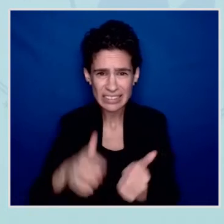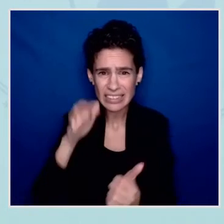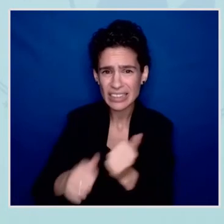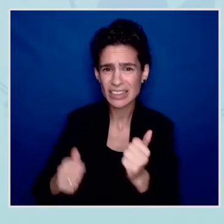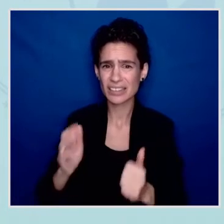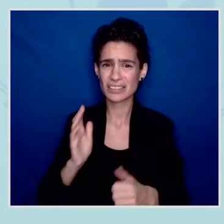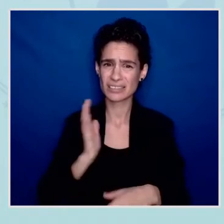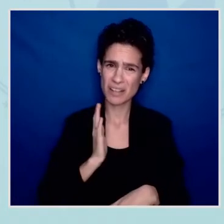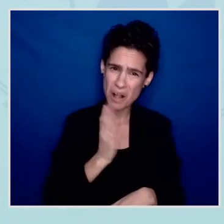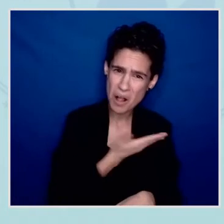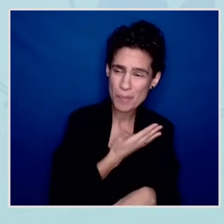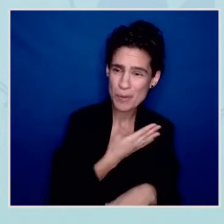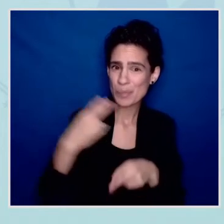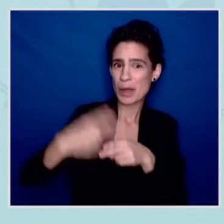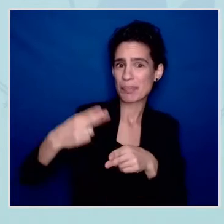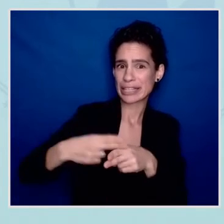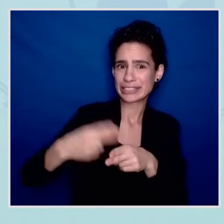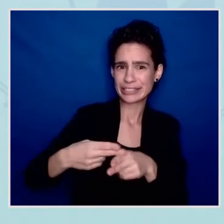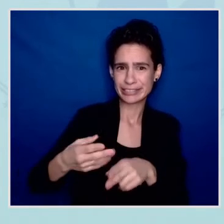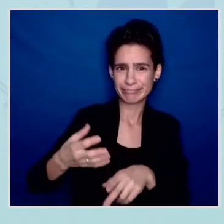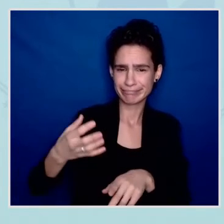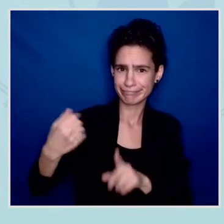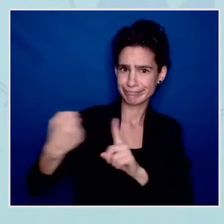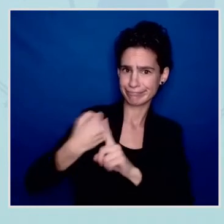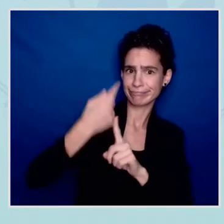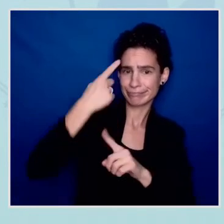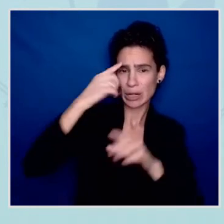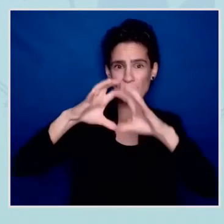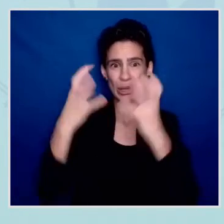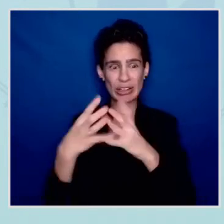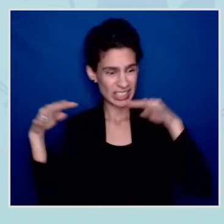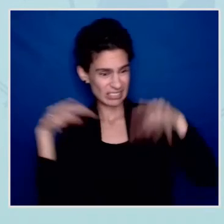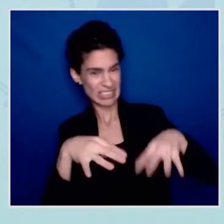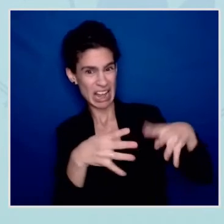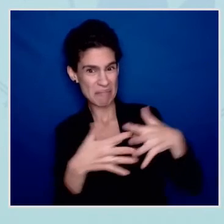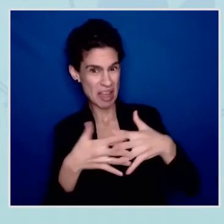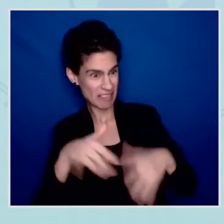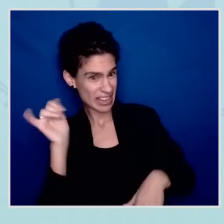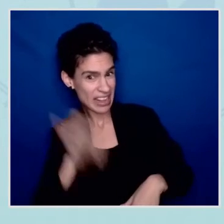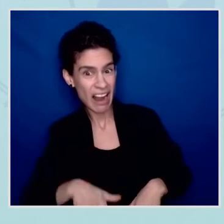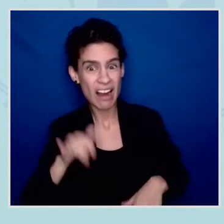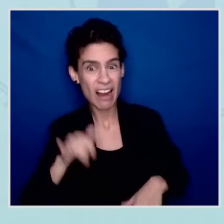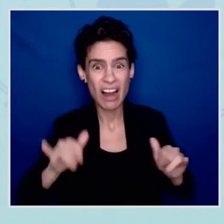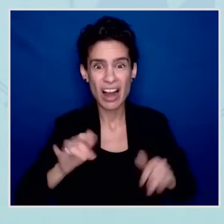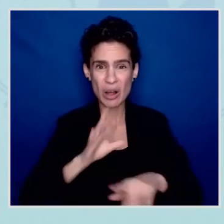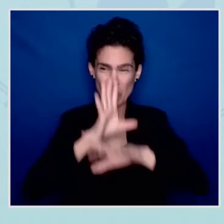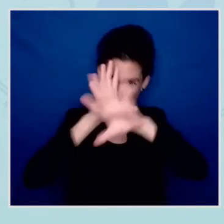THE FAILURES THAT OCCURRED. WE HAVE TO MAKE SURE THAT THIS CAN NEVER, EVER HAPPEN AGAIN.